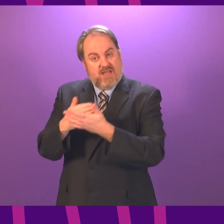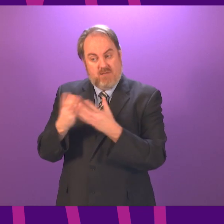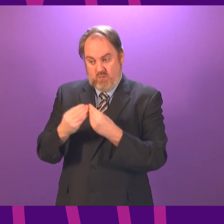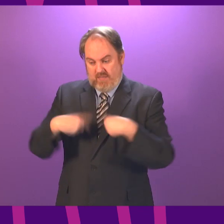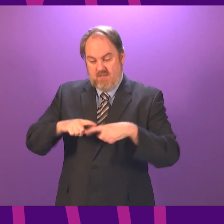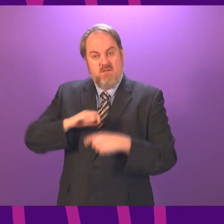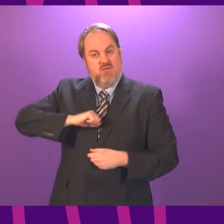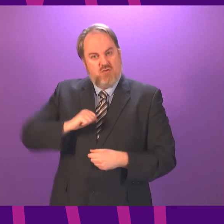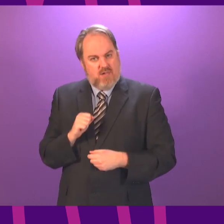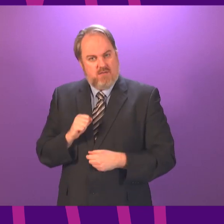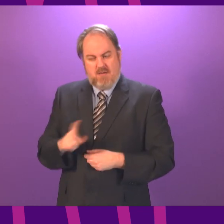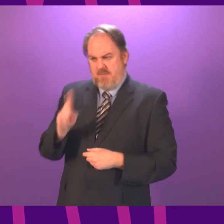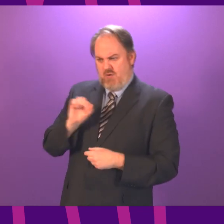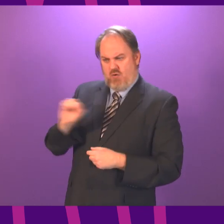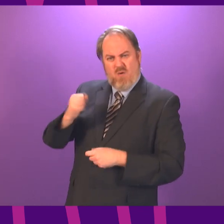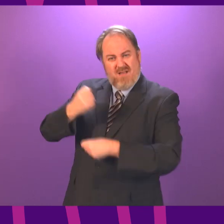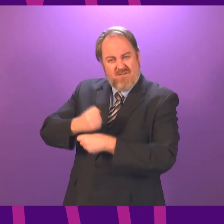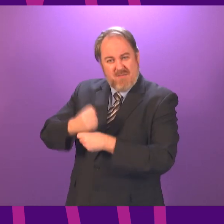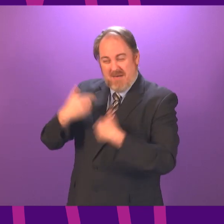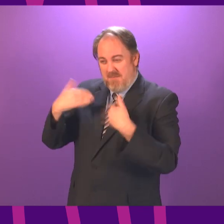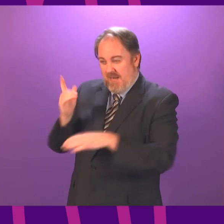Despite the Scottish Government’s having been told in 2018 that it had to update that